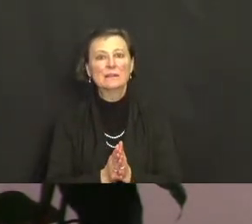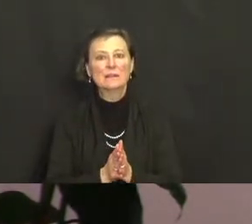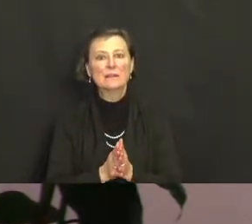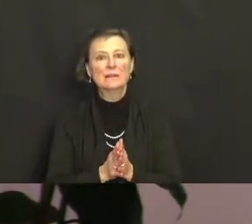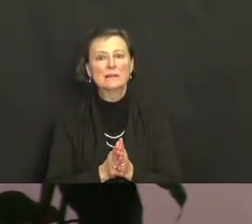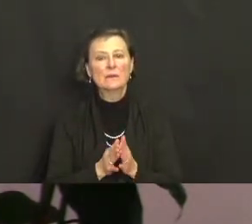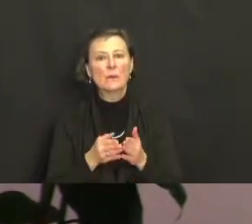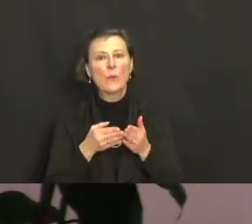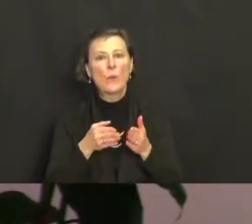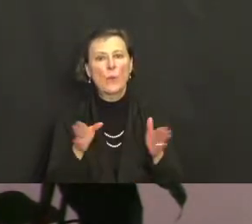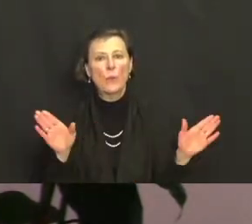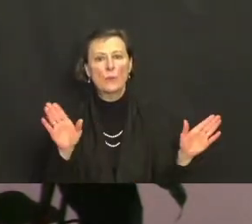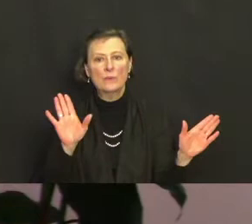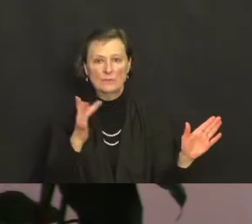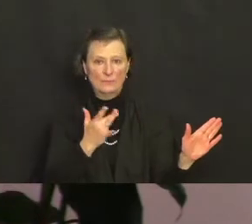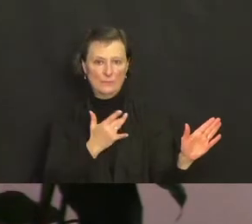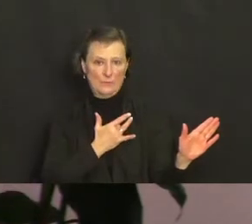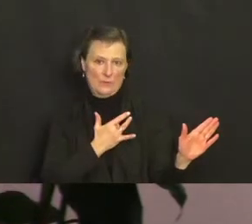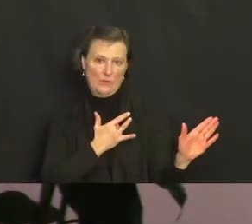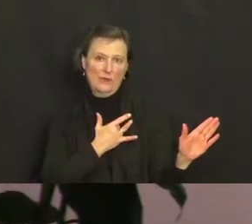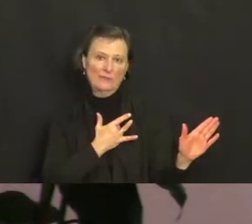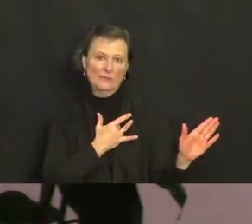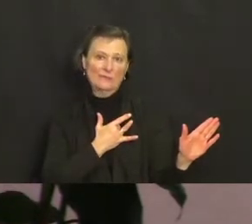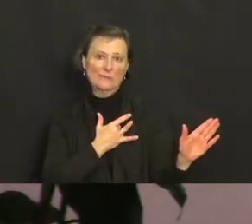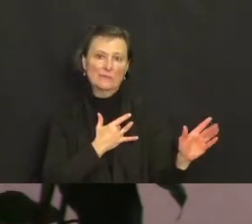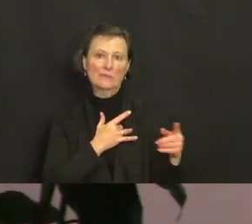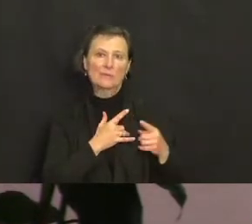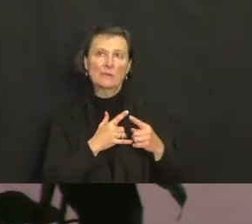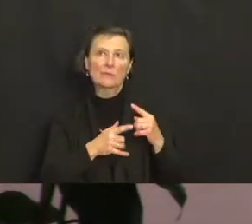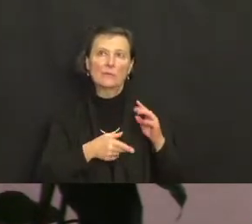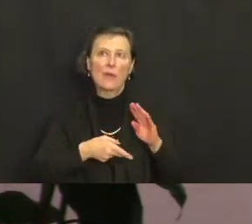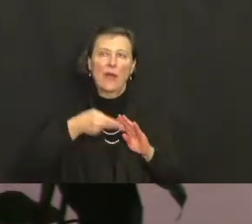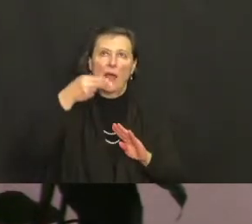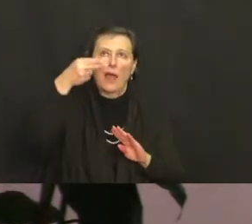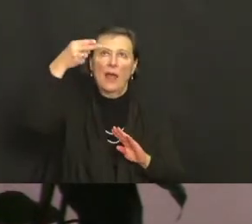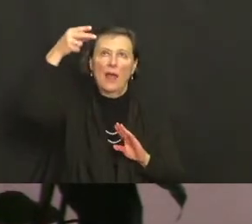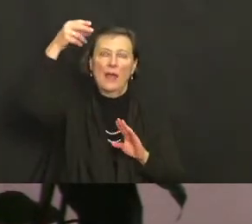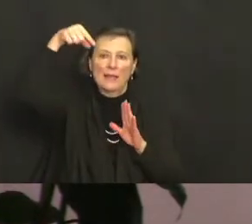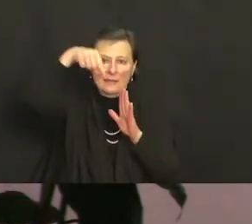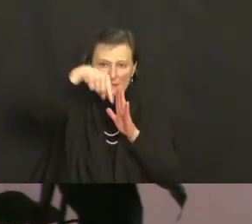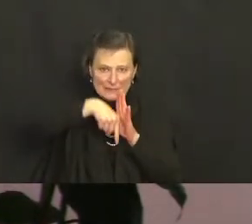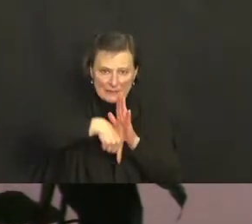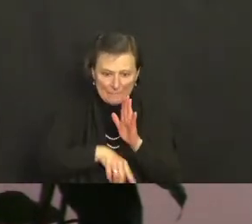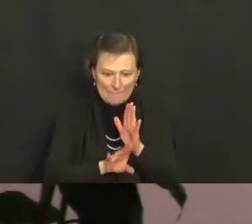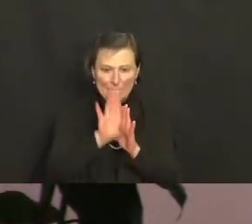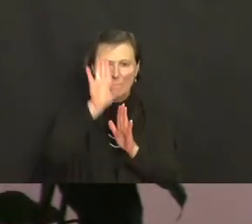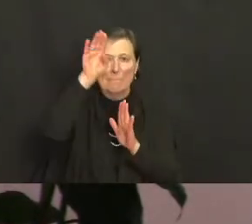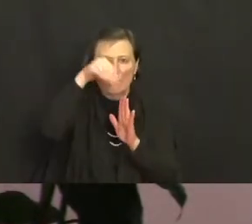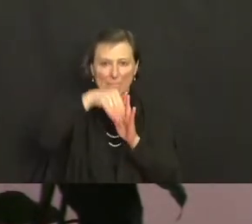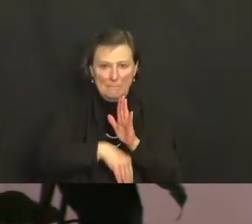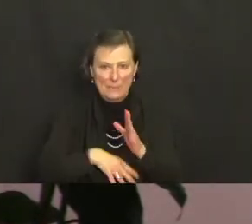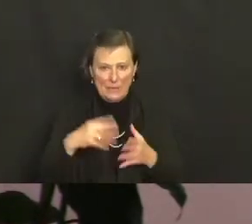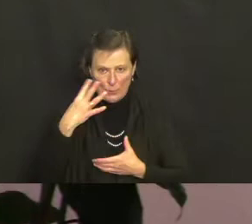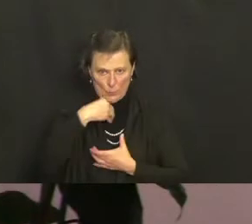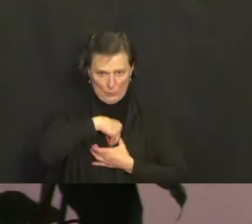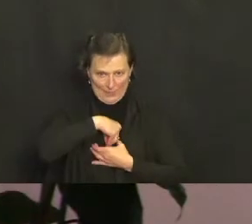To the heights and depths within.